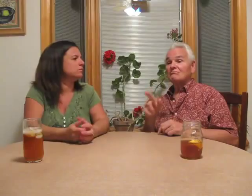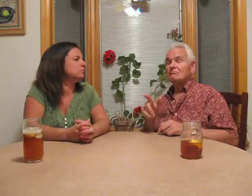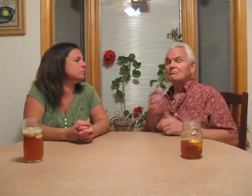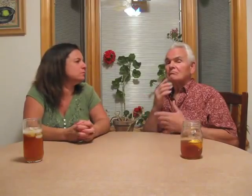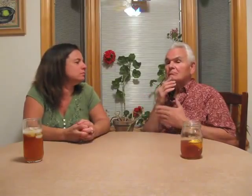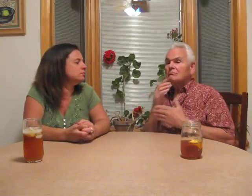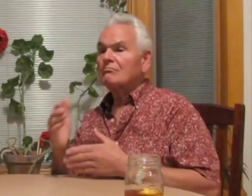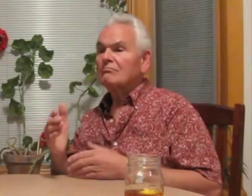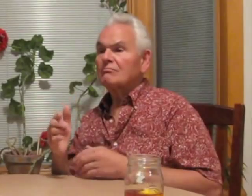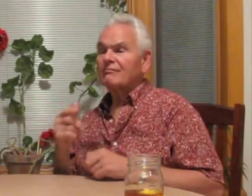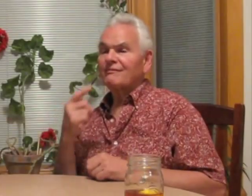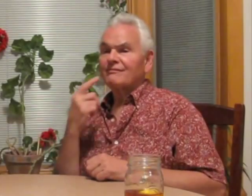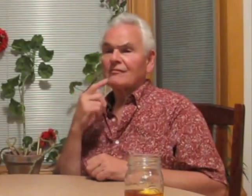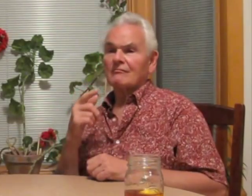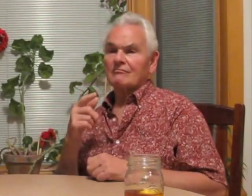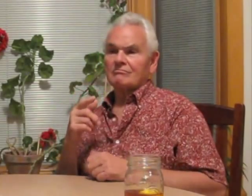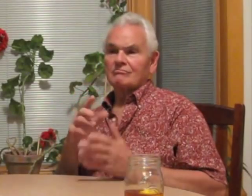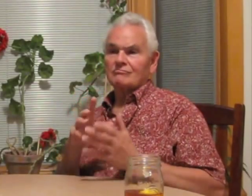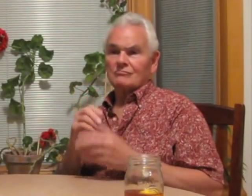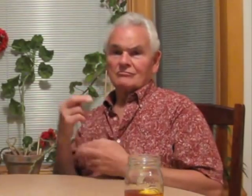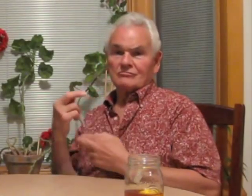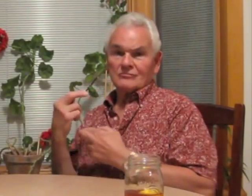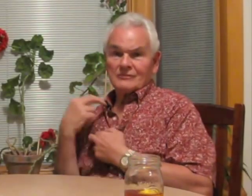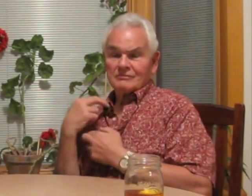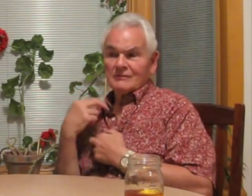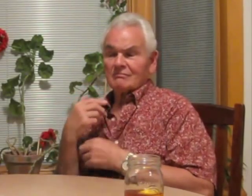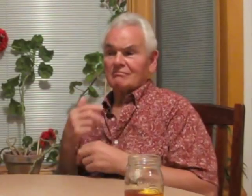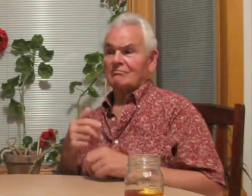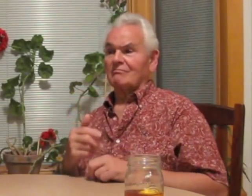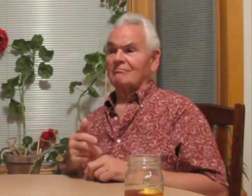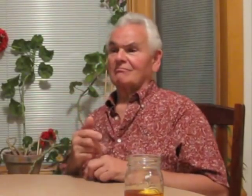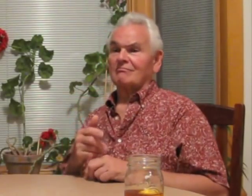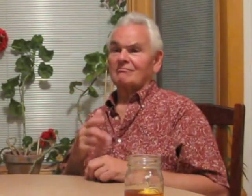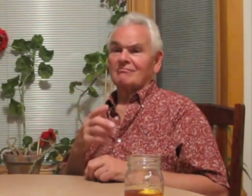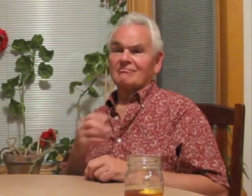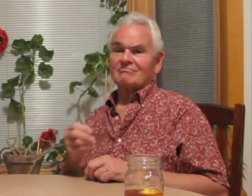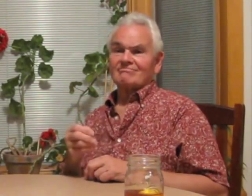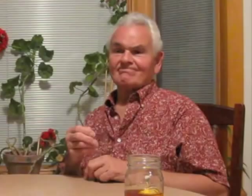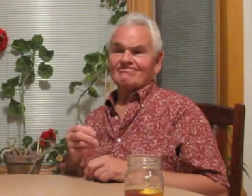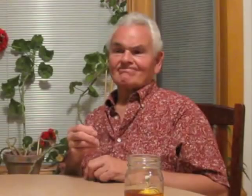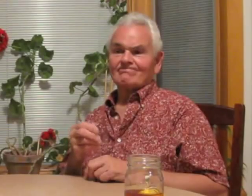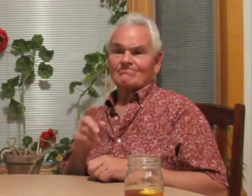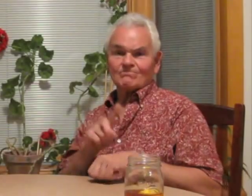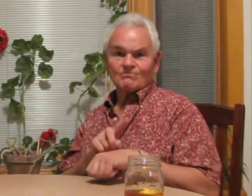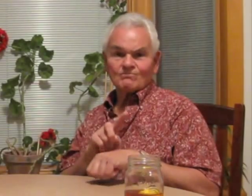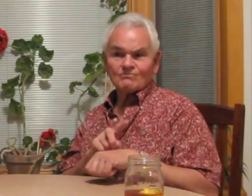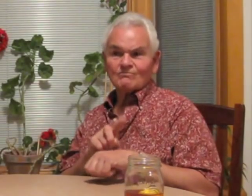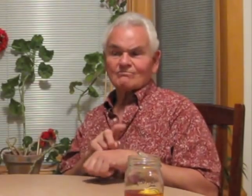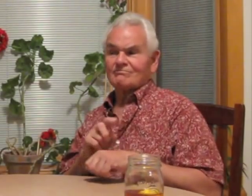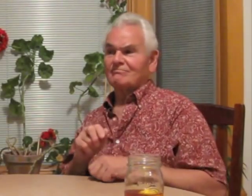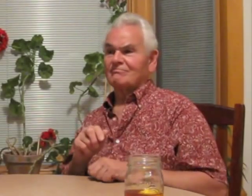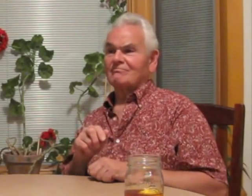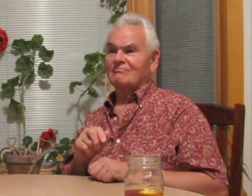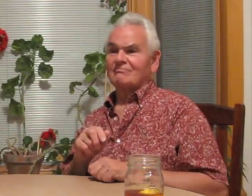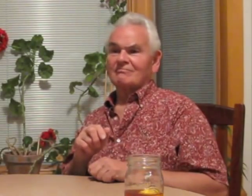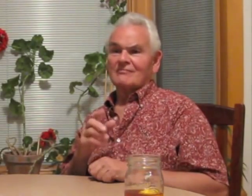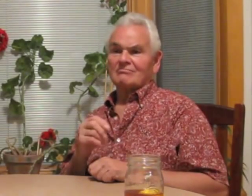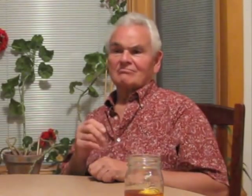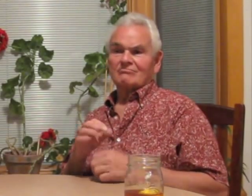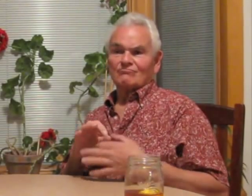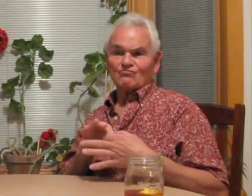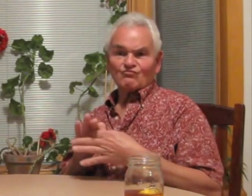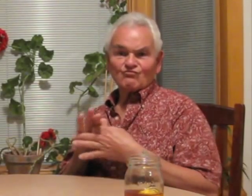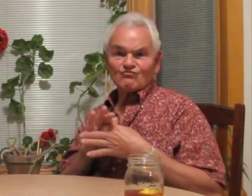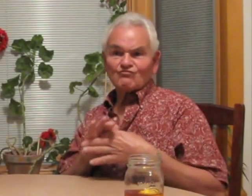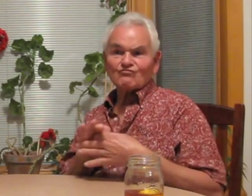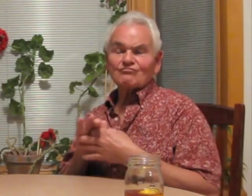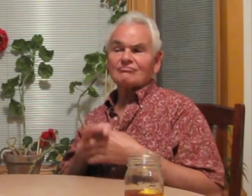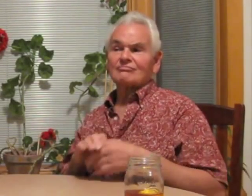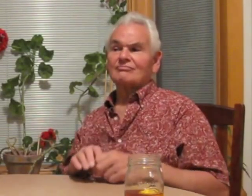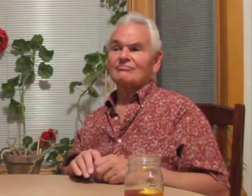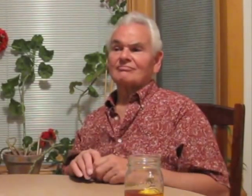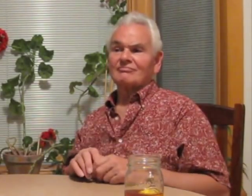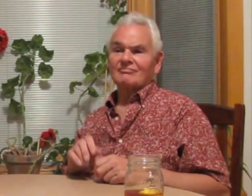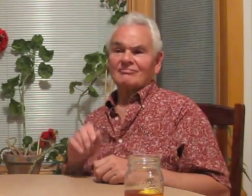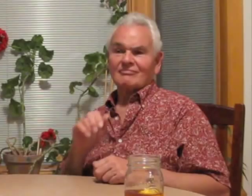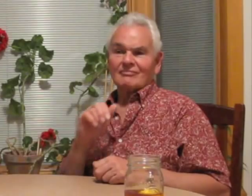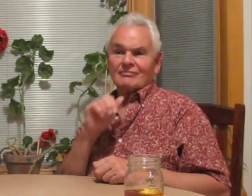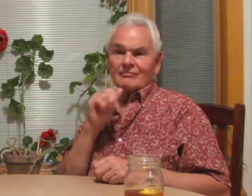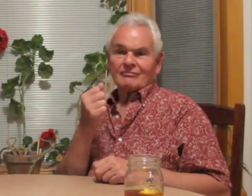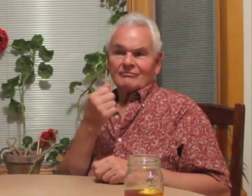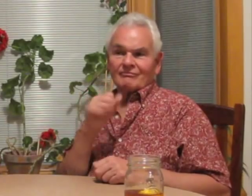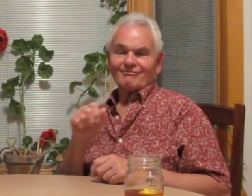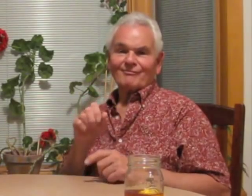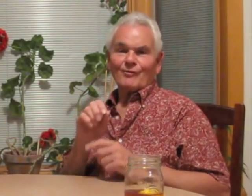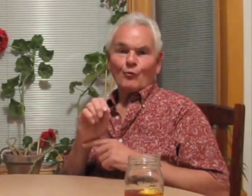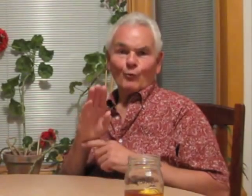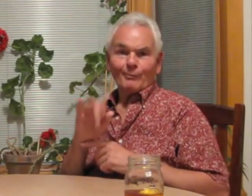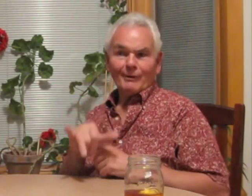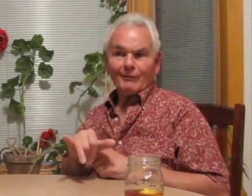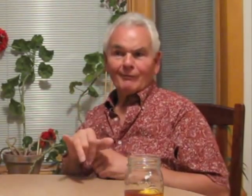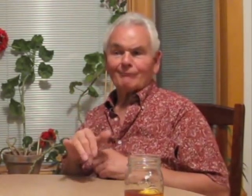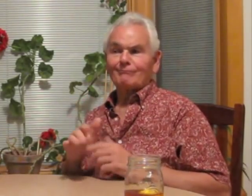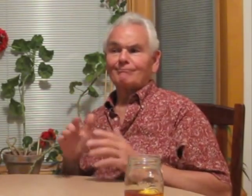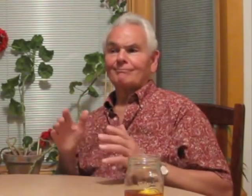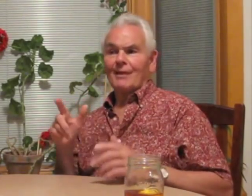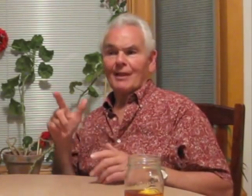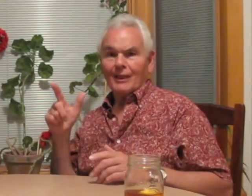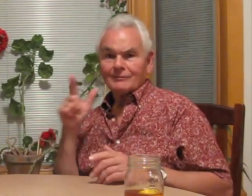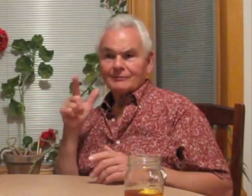Actually, I am grateful for the opportunity to learn more about responsibilities, duties and cooperation. Not being disobedient. We listened. 0:06:28.771,0:06:41.750 I recalled seeing someone taking a cheap shot at the officer and he got punished by going around the track again and again carrying a rifle until the time was up.